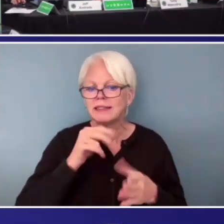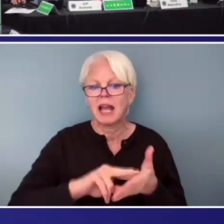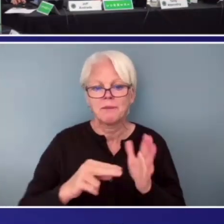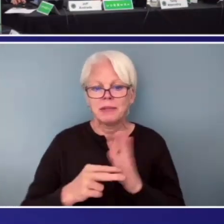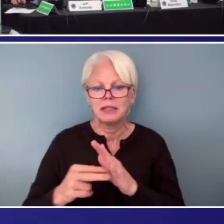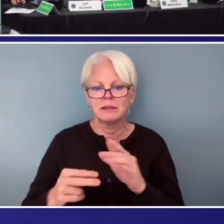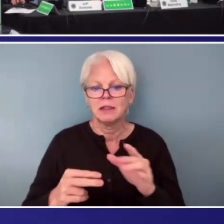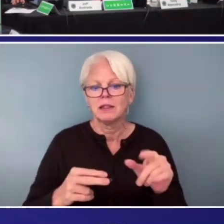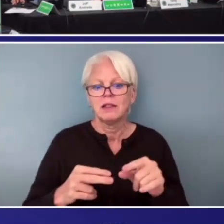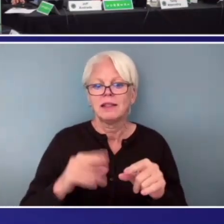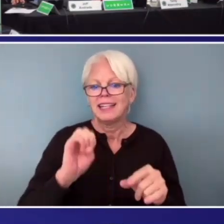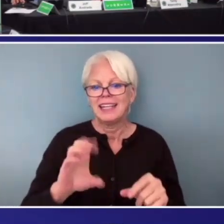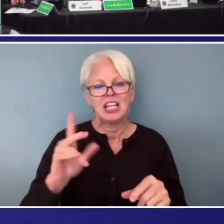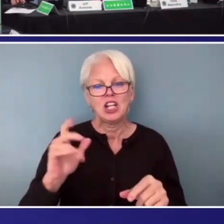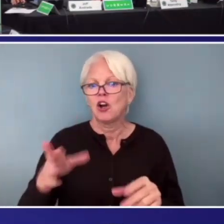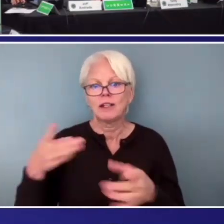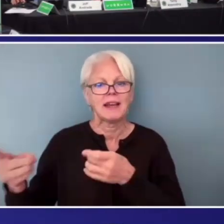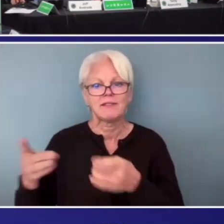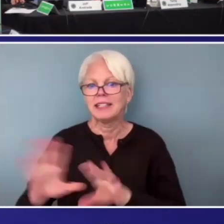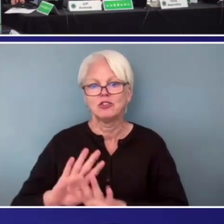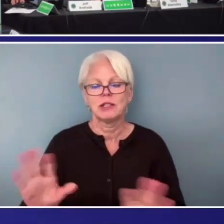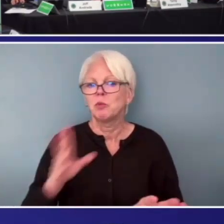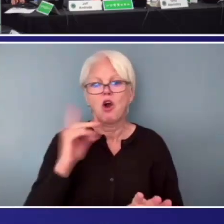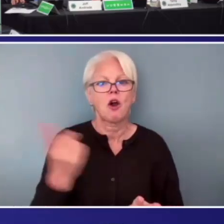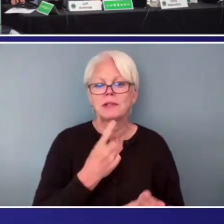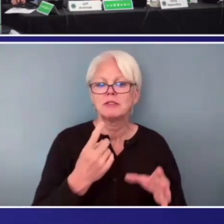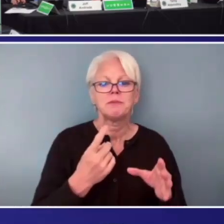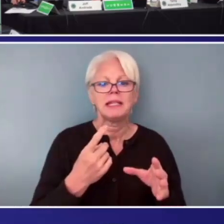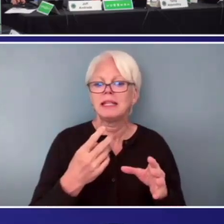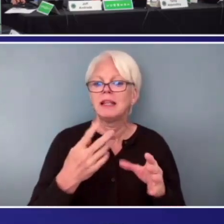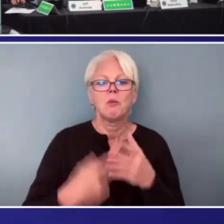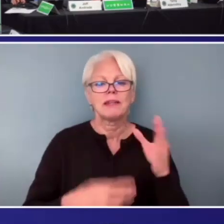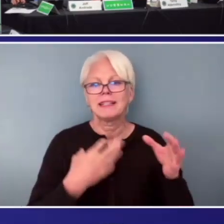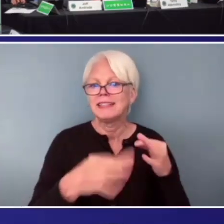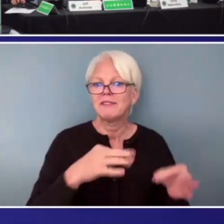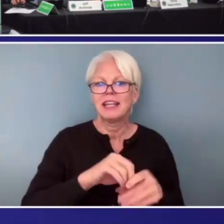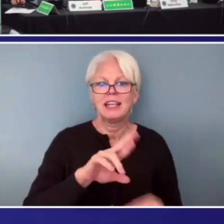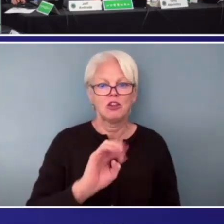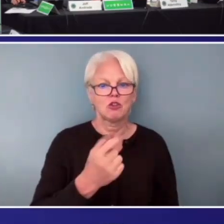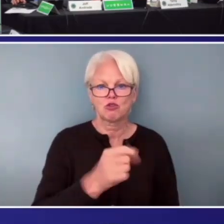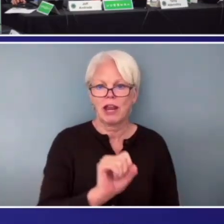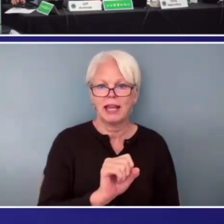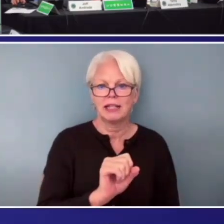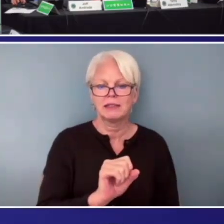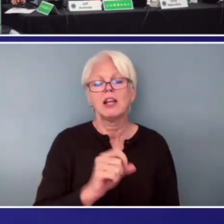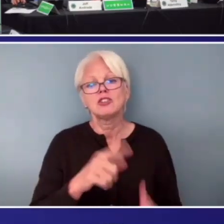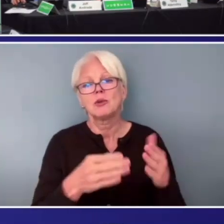ECAR, and it's always going to be the definition in the regs. So to the extent that, you know, it's opened up a little bit and there's, you know, some --